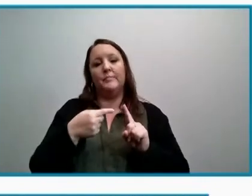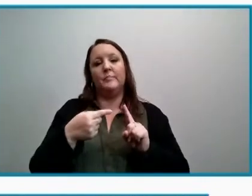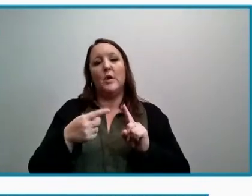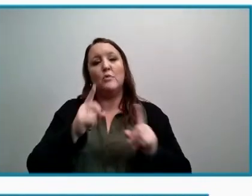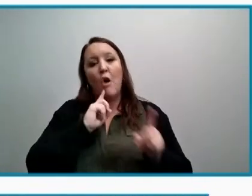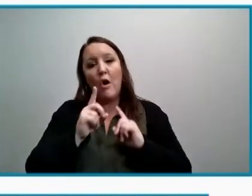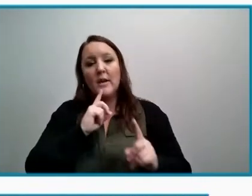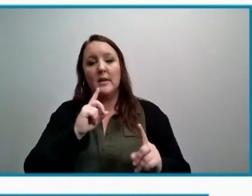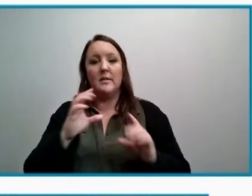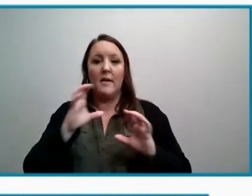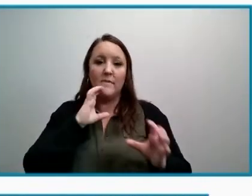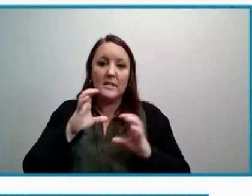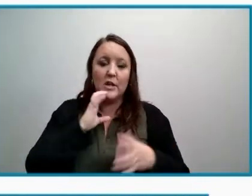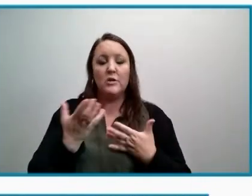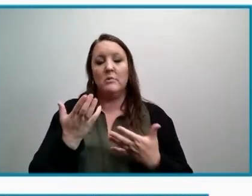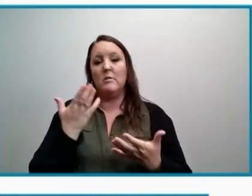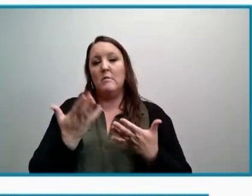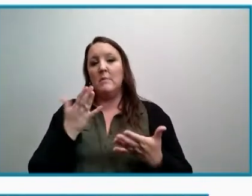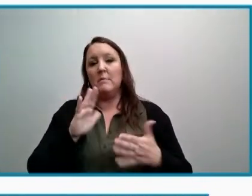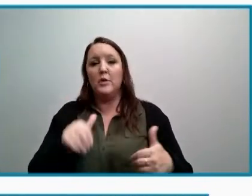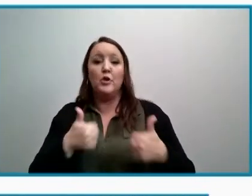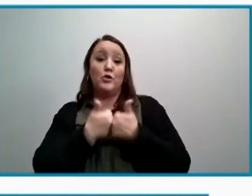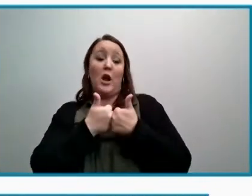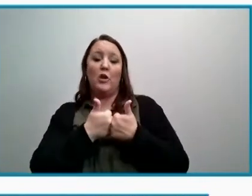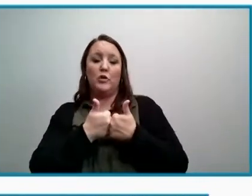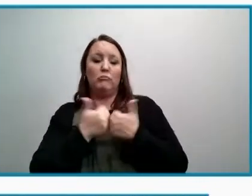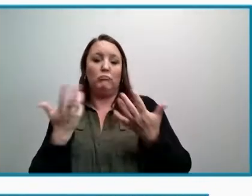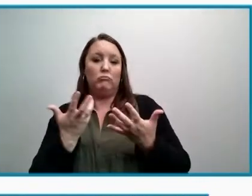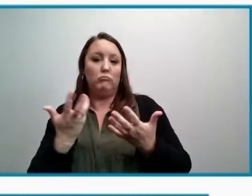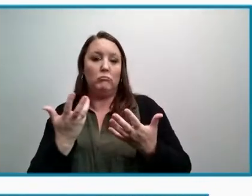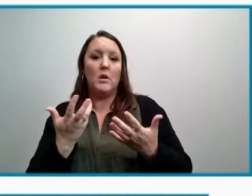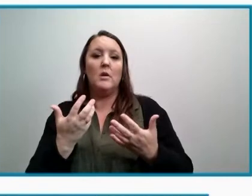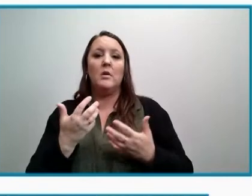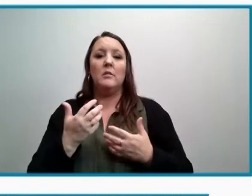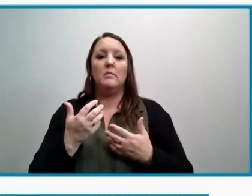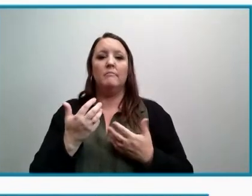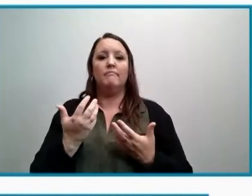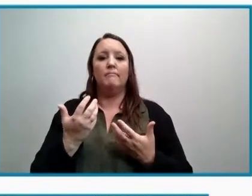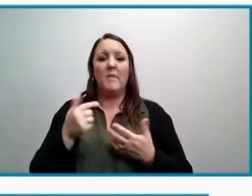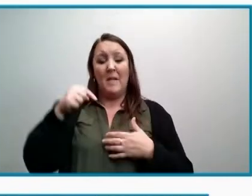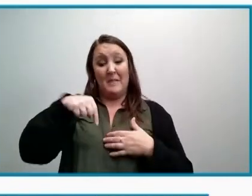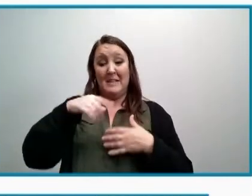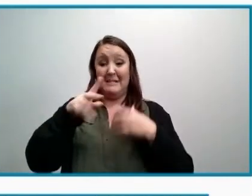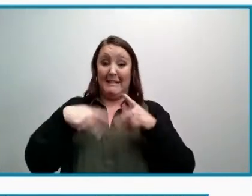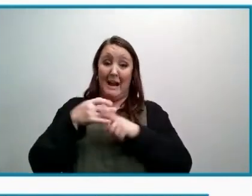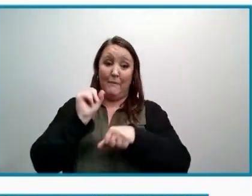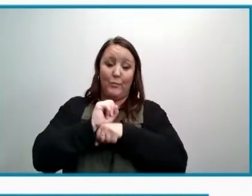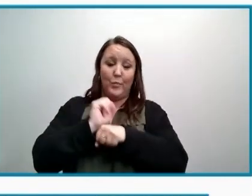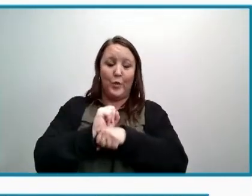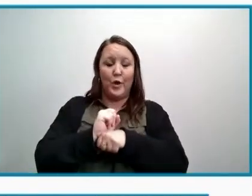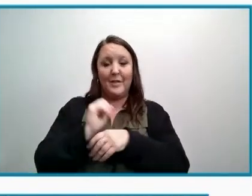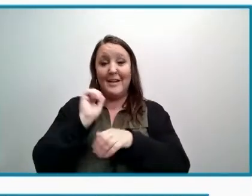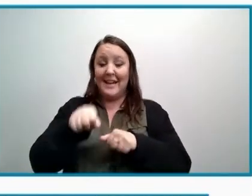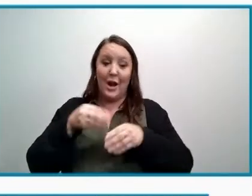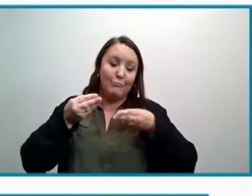I think maybe a challenge there is, um, this kind of work, you know, it can be organic, it can take a long time to develop.